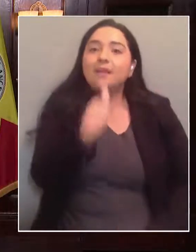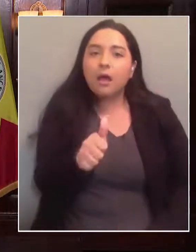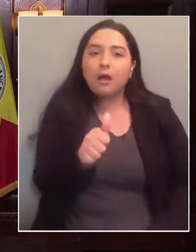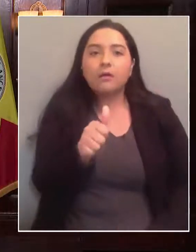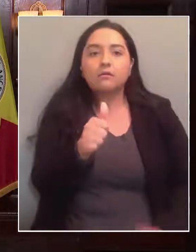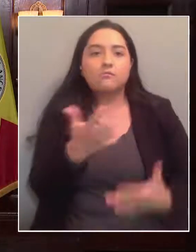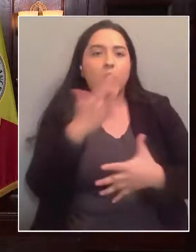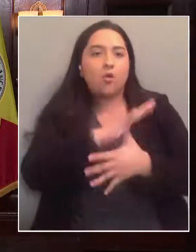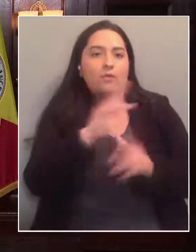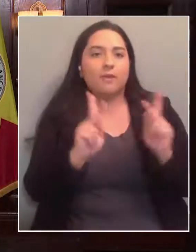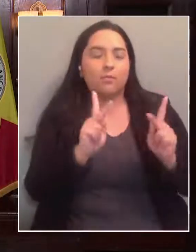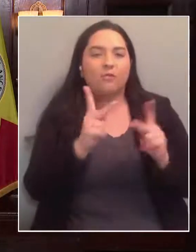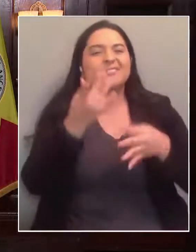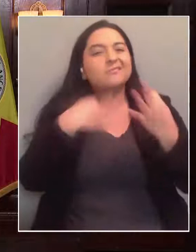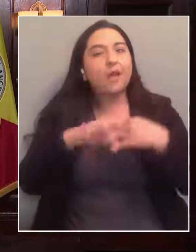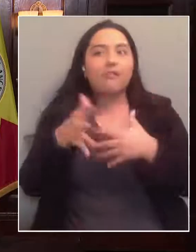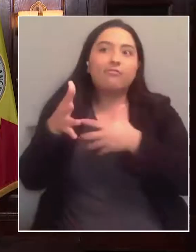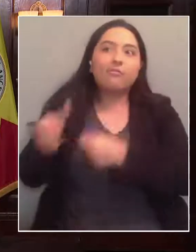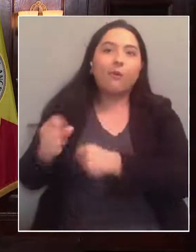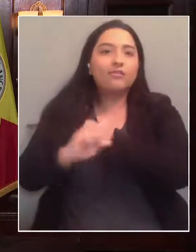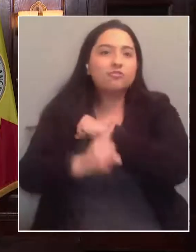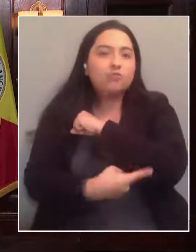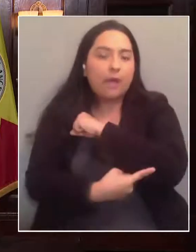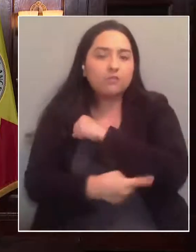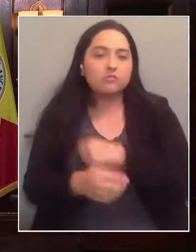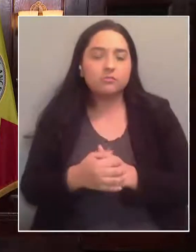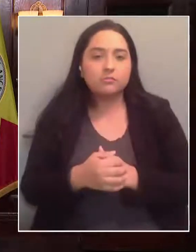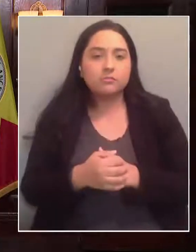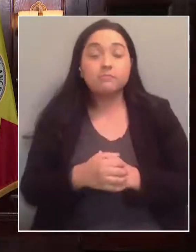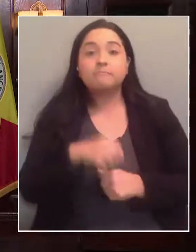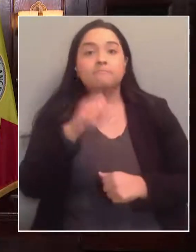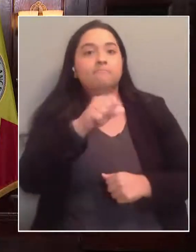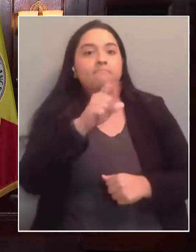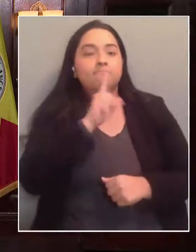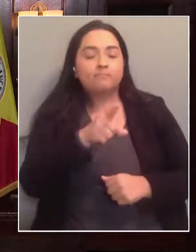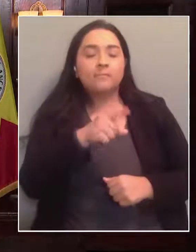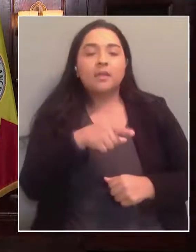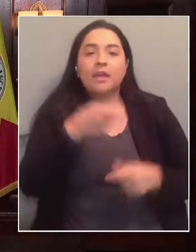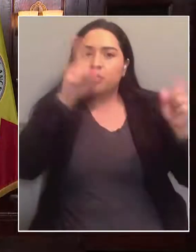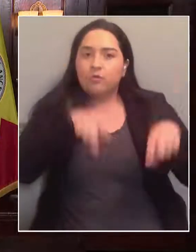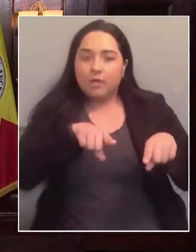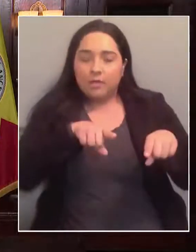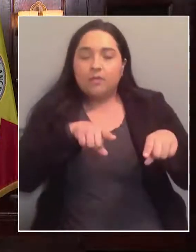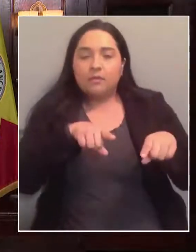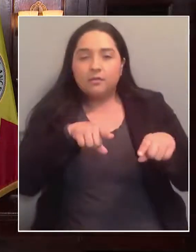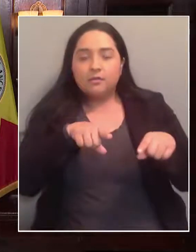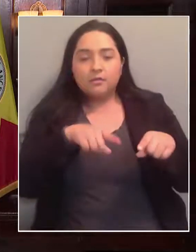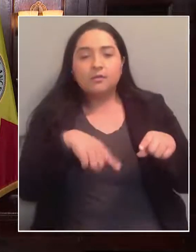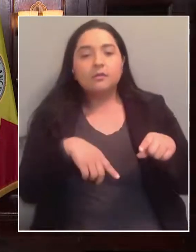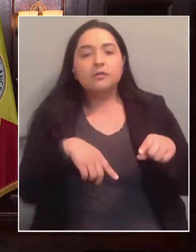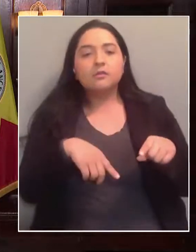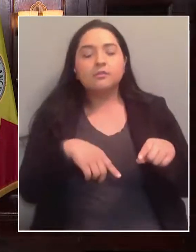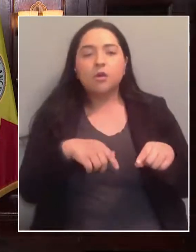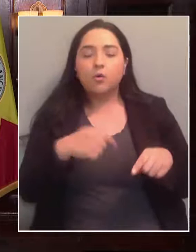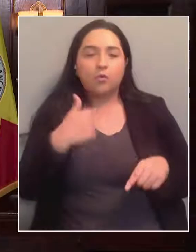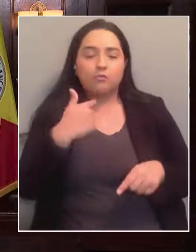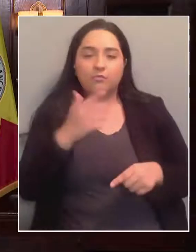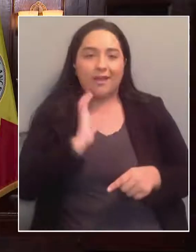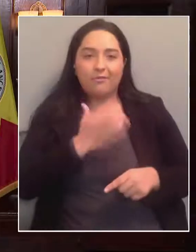Mayor Garcetti: GREAT. LET ME WORK BACKWARDS. BECAUSE I DON'T PUT